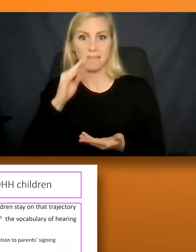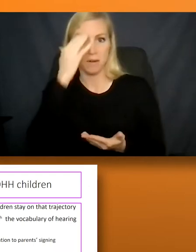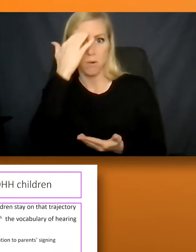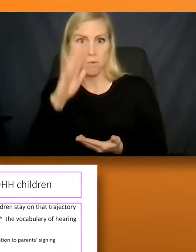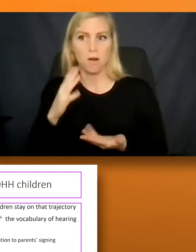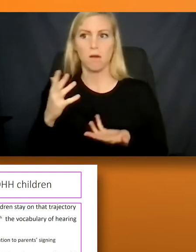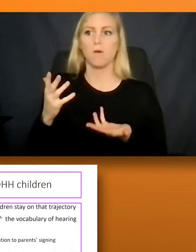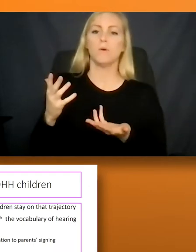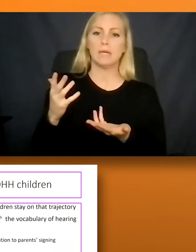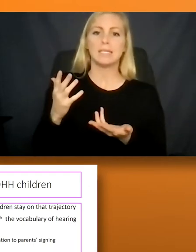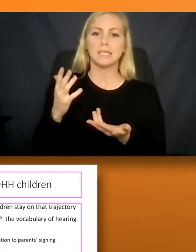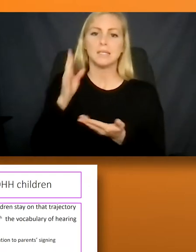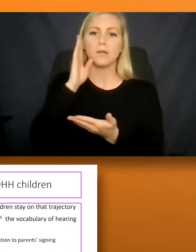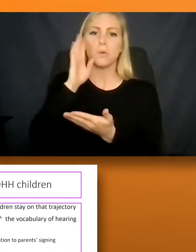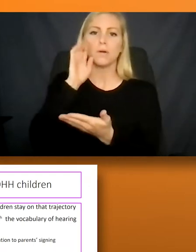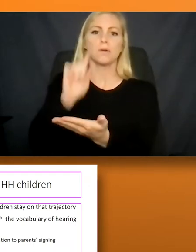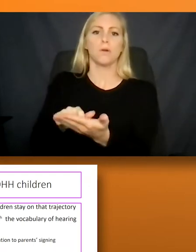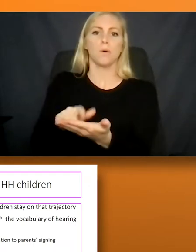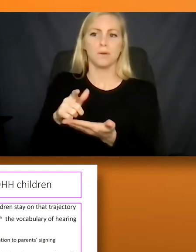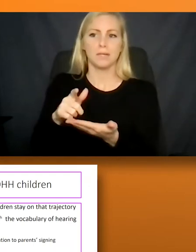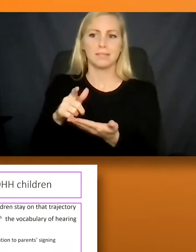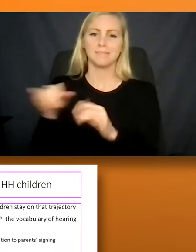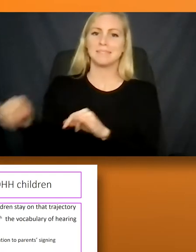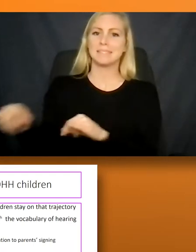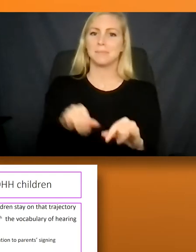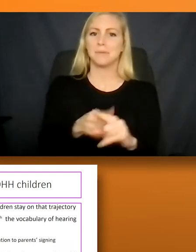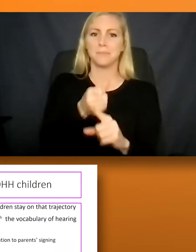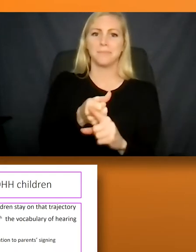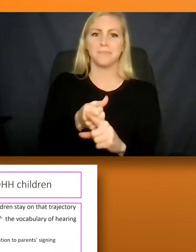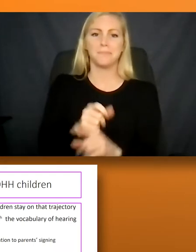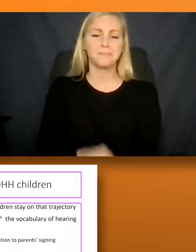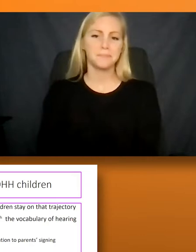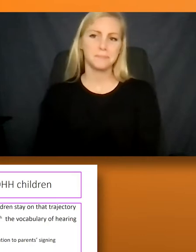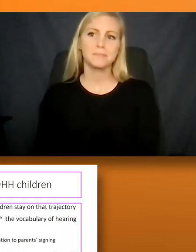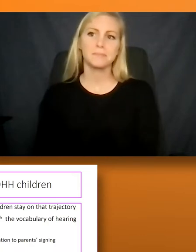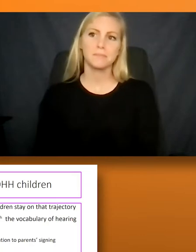attention-getting strategies, you're going to see that have a similar effect.